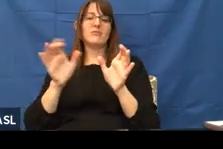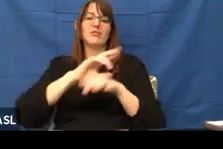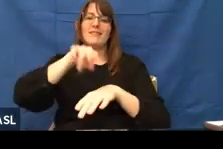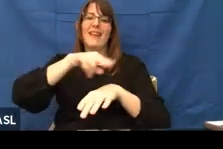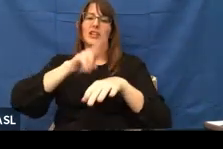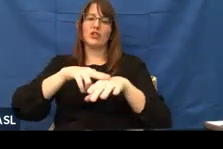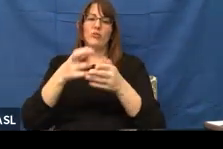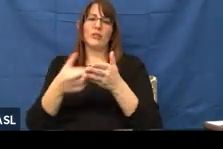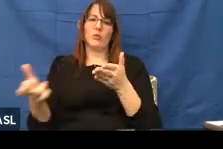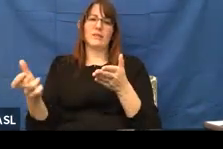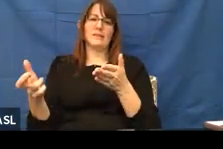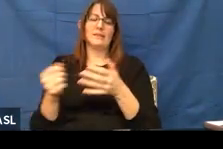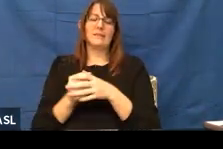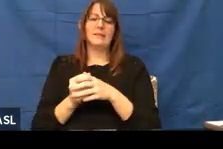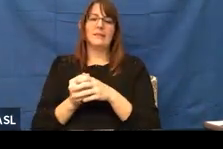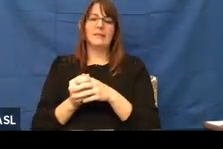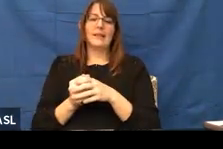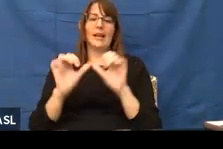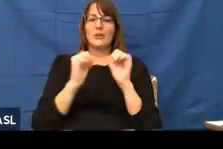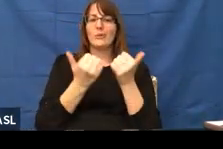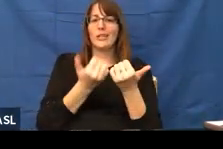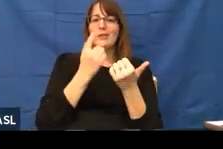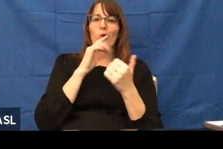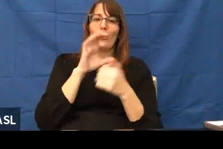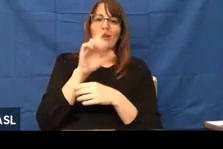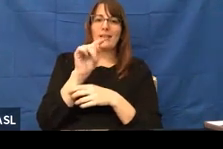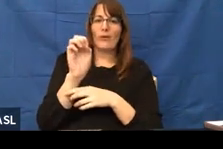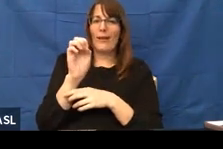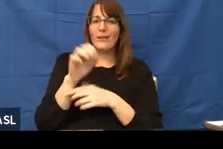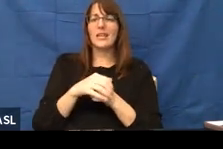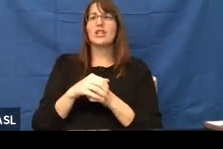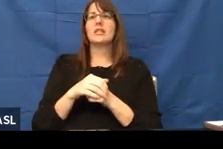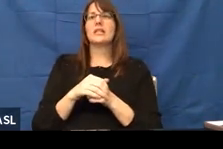Allison Frenzel : Resources like an association for career technical education, I think, has some suggested certifications.